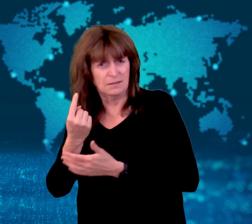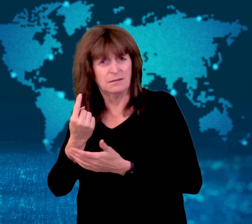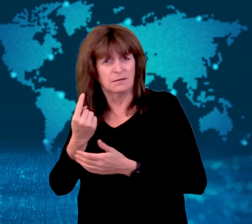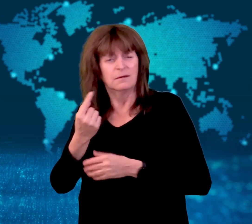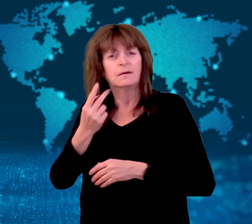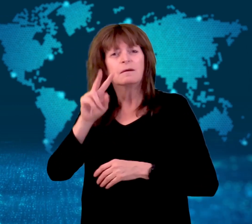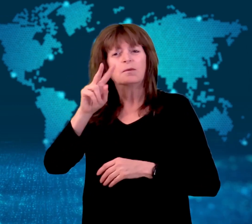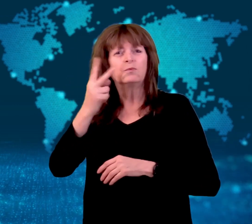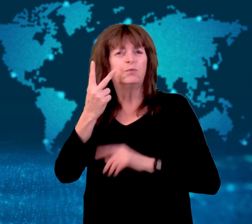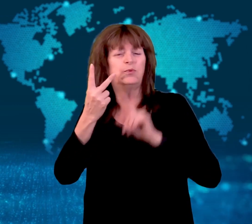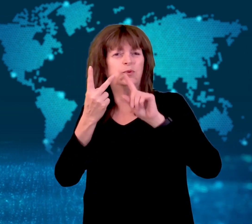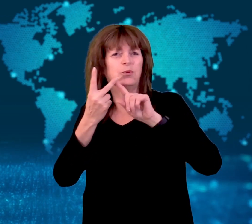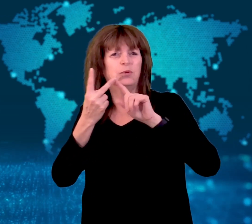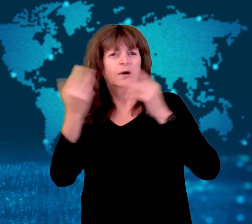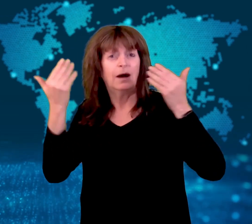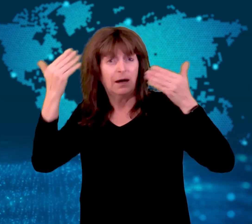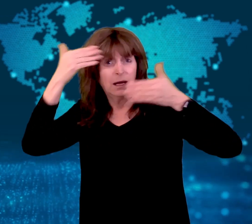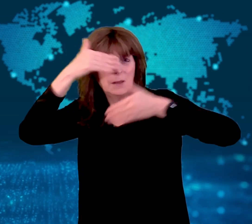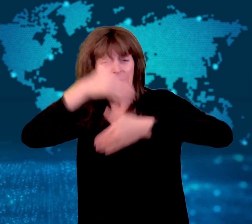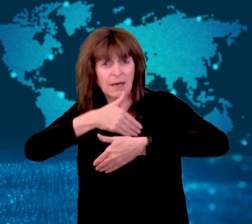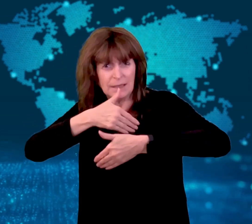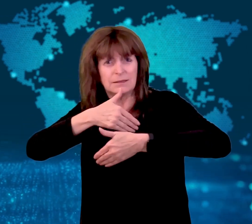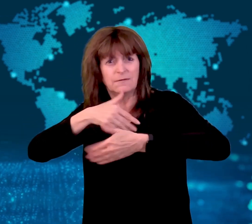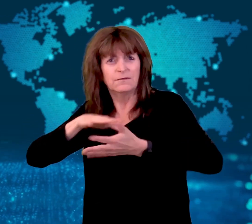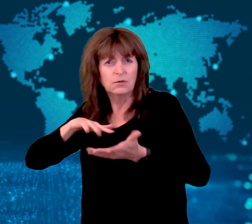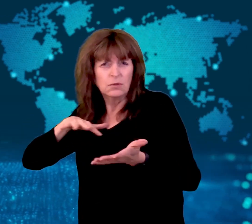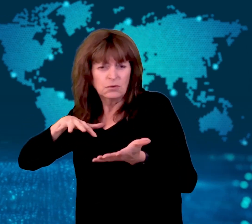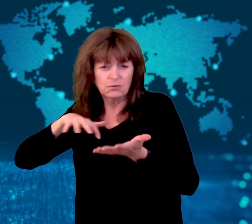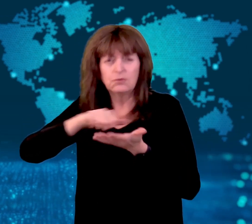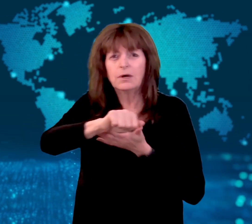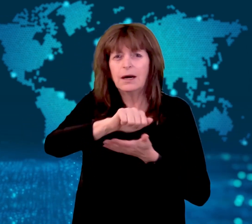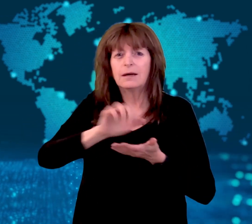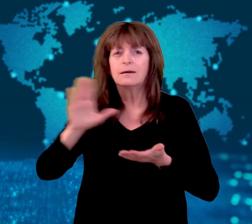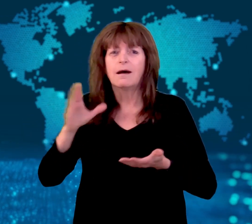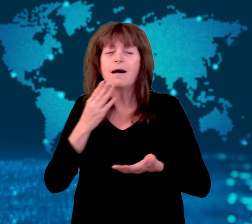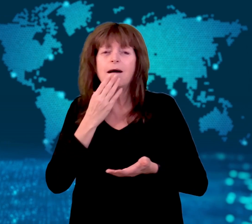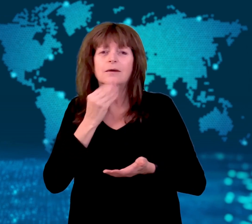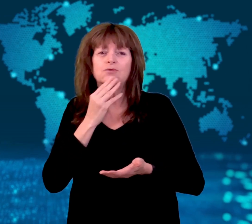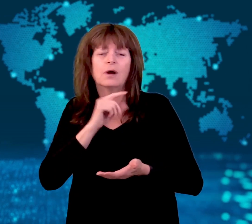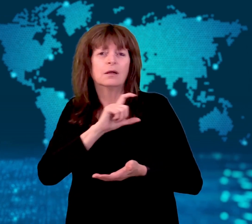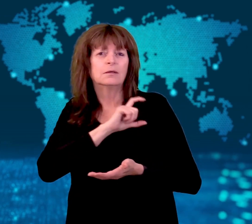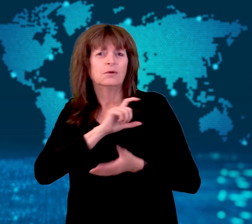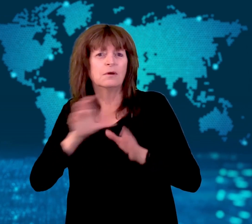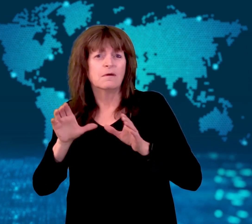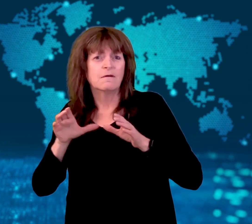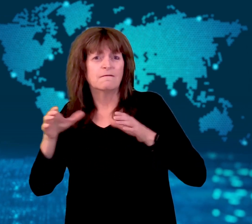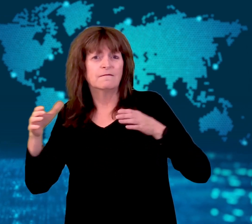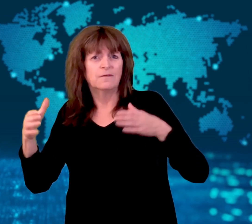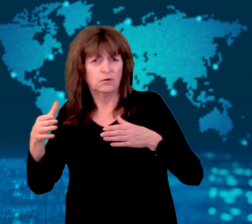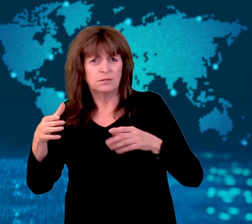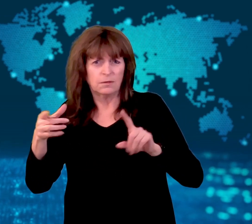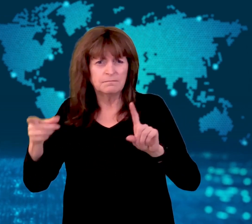Israeli security forces who were targeting areas where